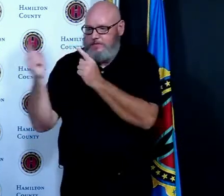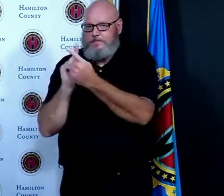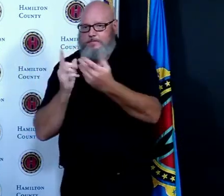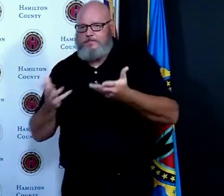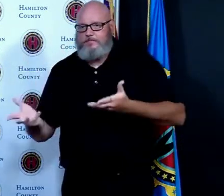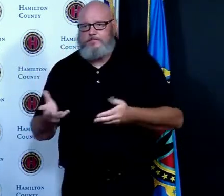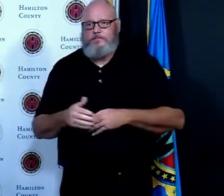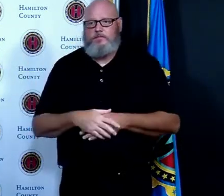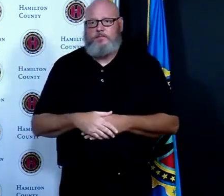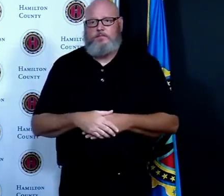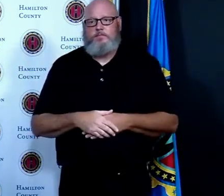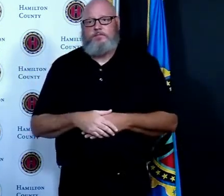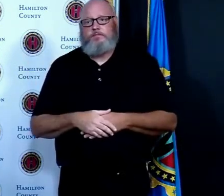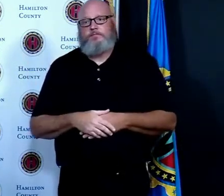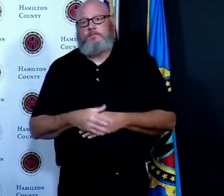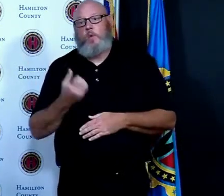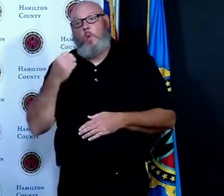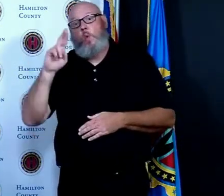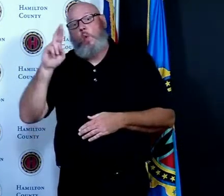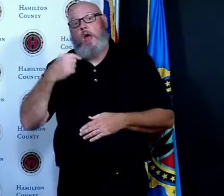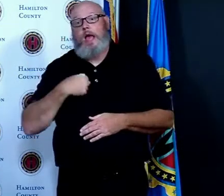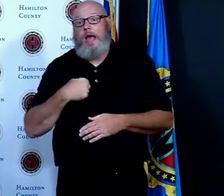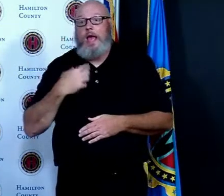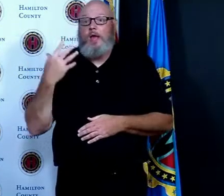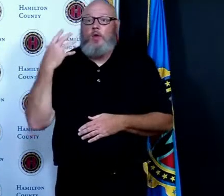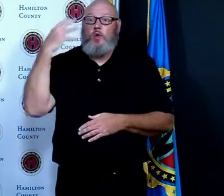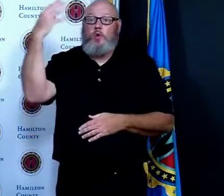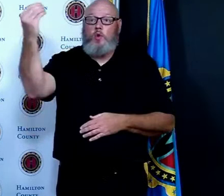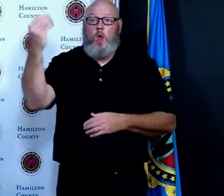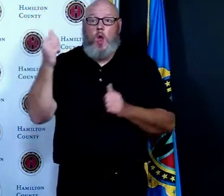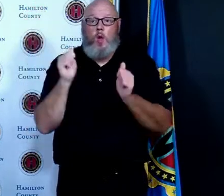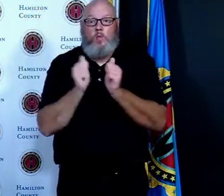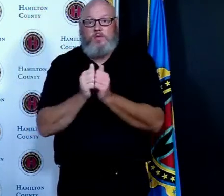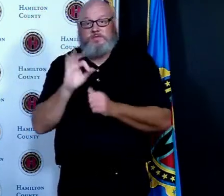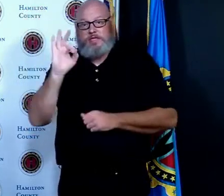in a long time not worrying about masking and actually not worrying if the restaurant isn't